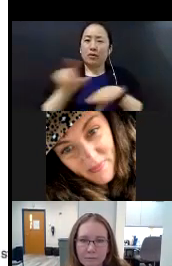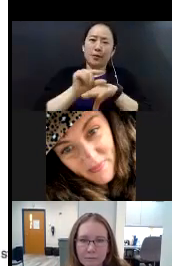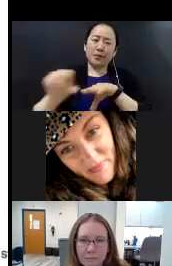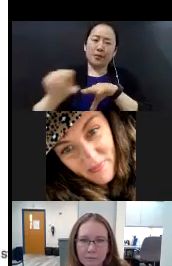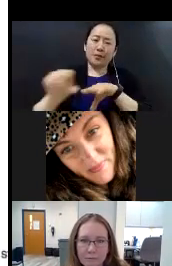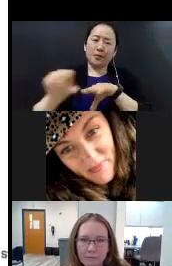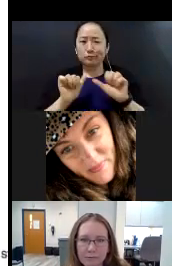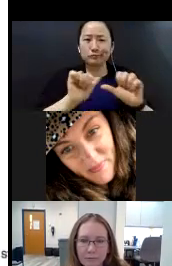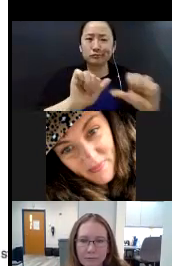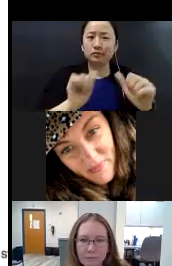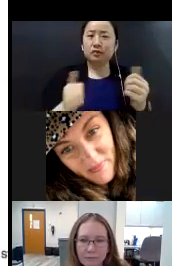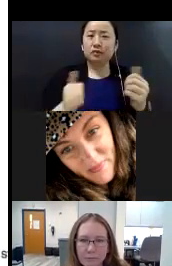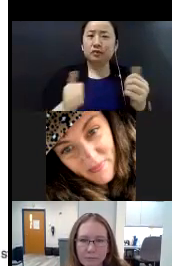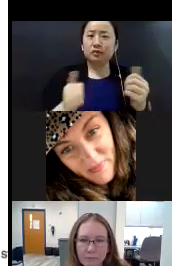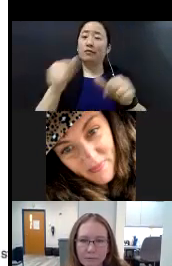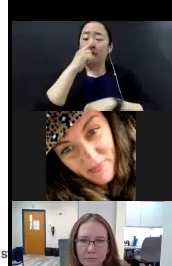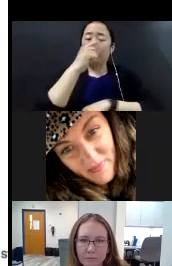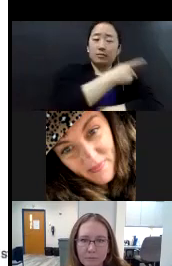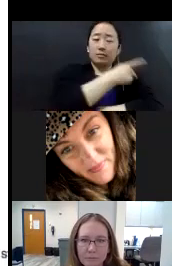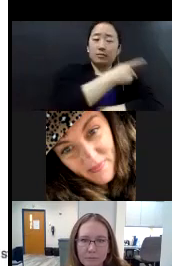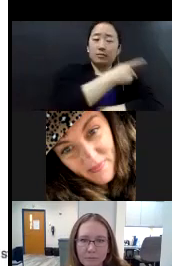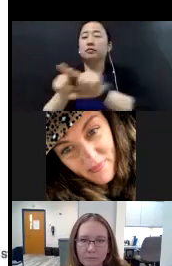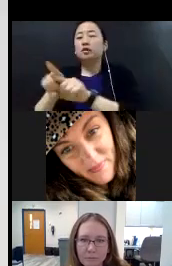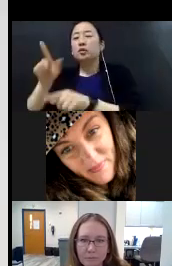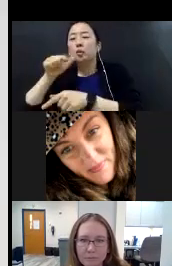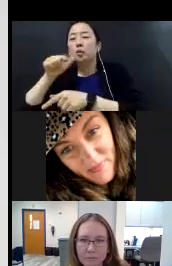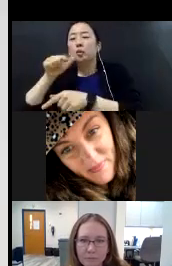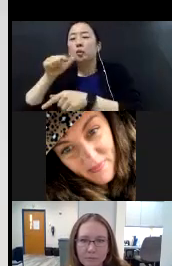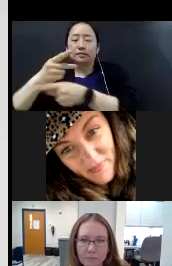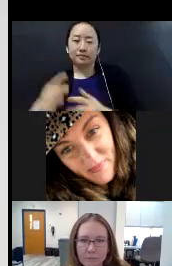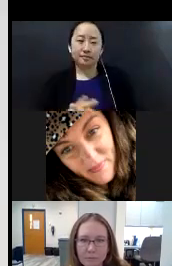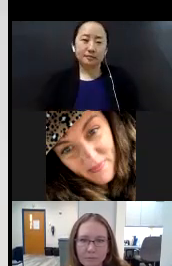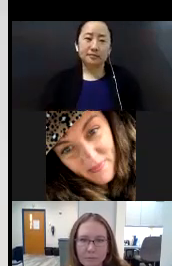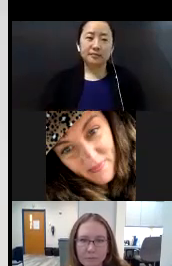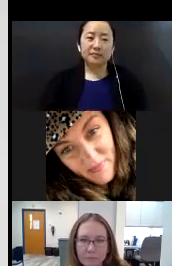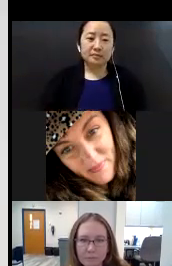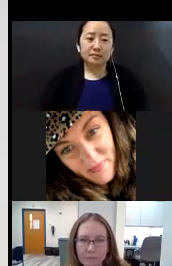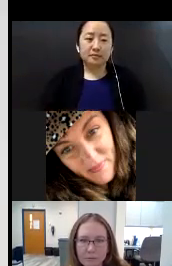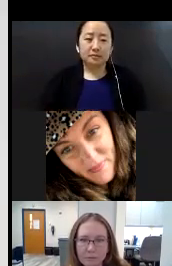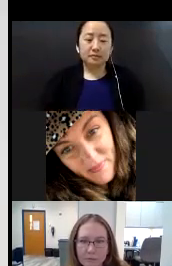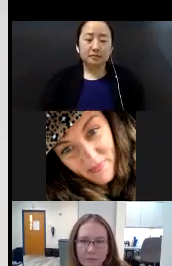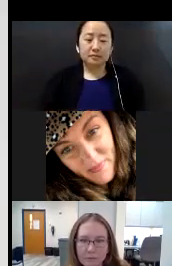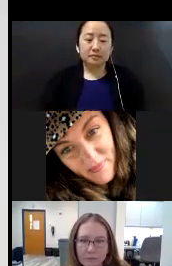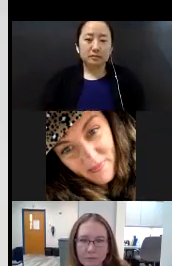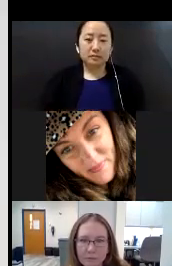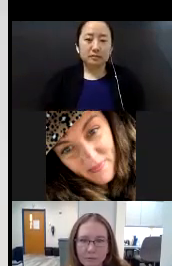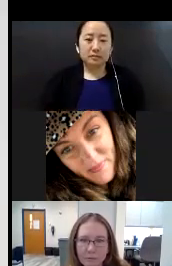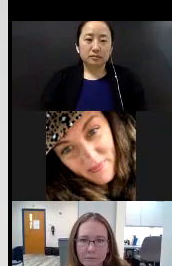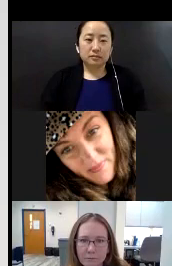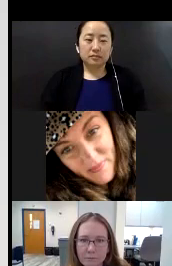EFFICIENT NOT ONLY FOR THE PATIENT, BUT ALSO FOR THE CAREGIVER. AND THEN WE CAME BACK TO THE PATIENT AND KIND OF